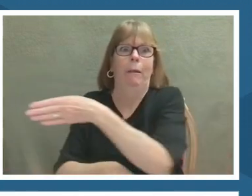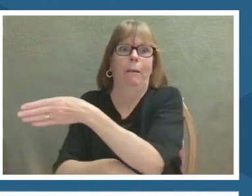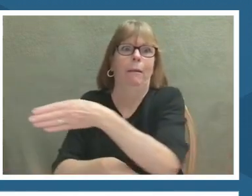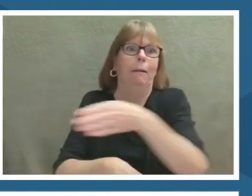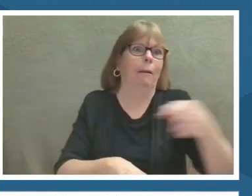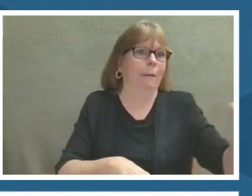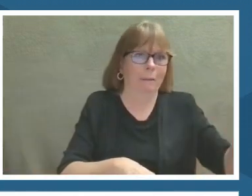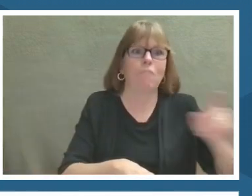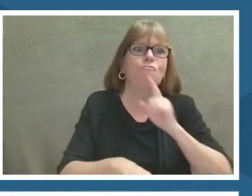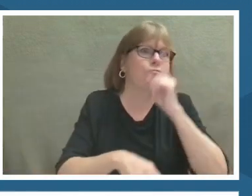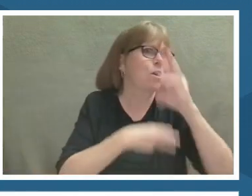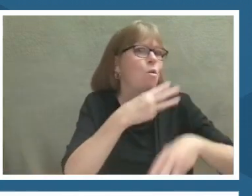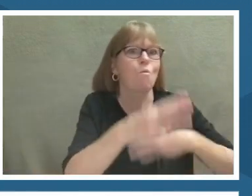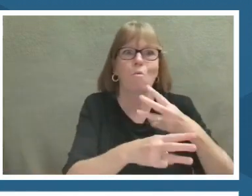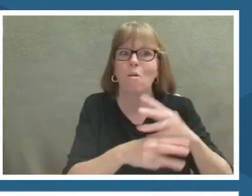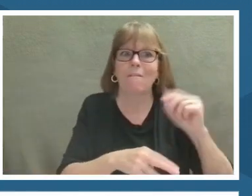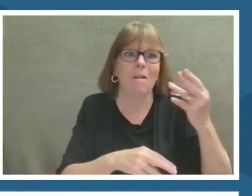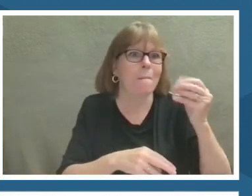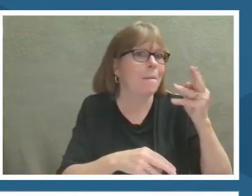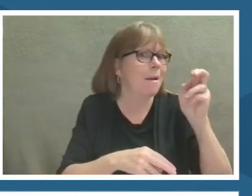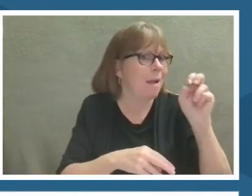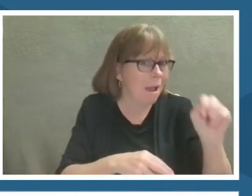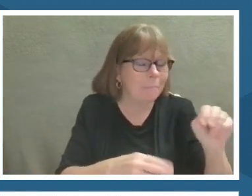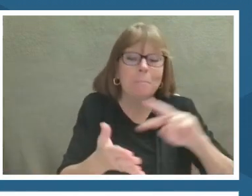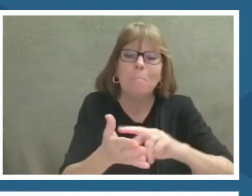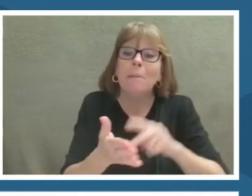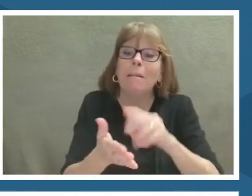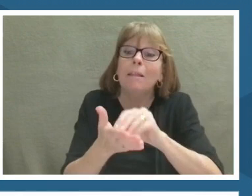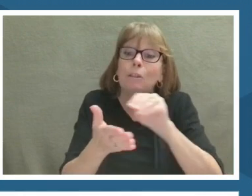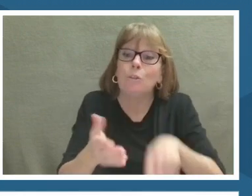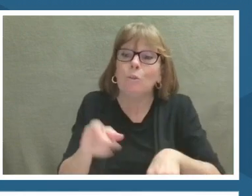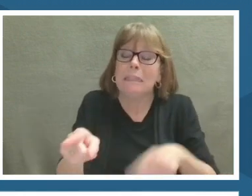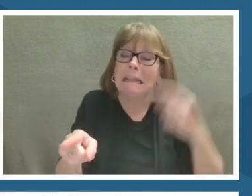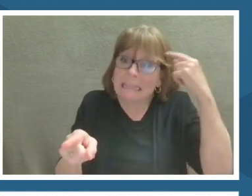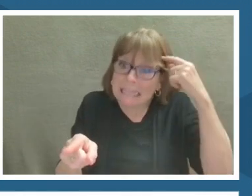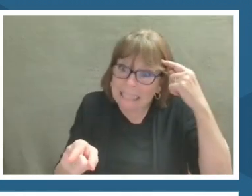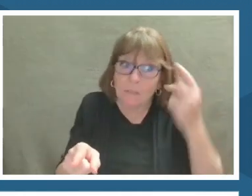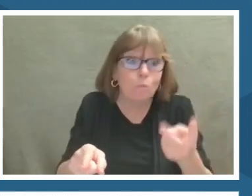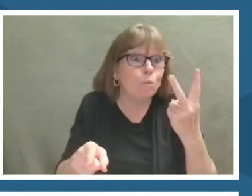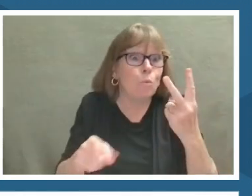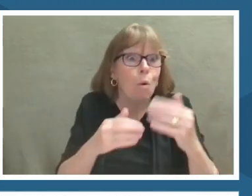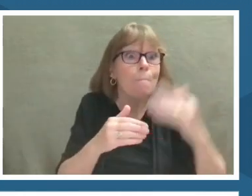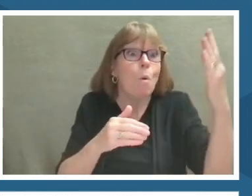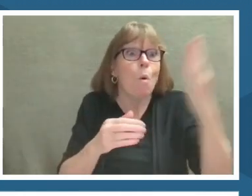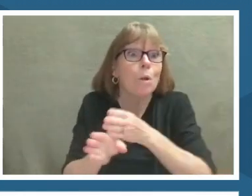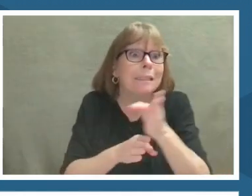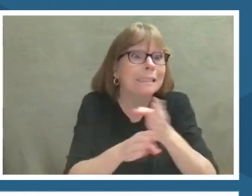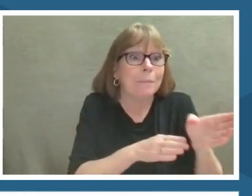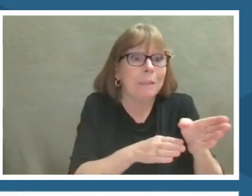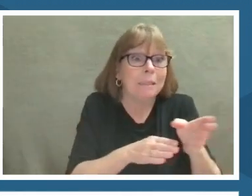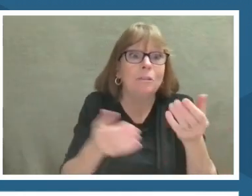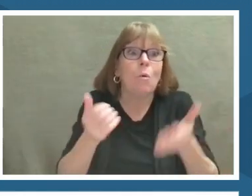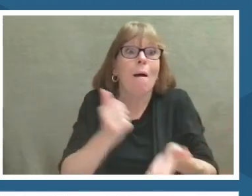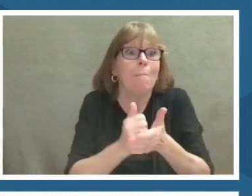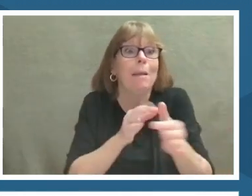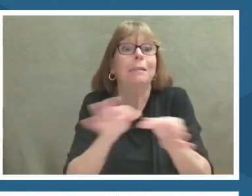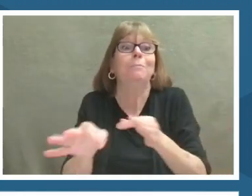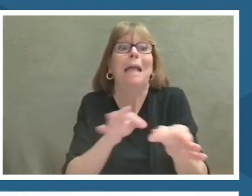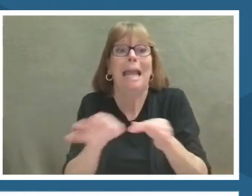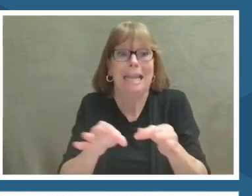knowledge and skills from two or more disciplines to help shape the learning experience and you probably couldn't